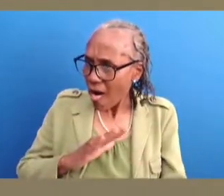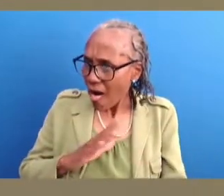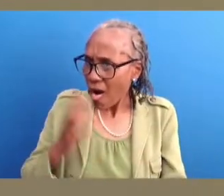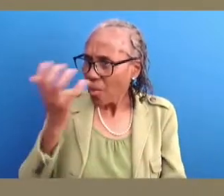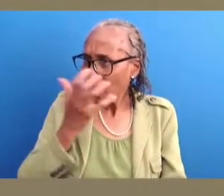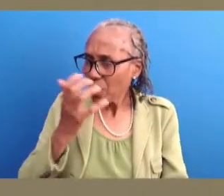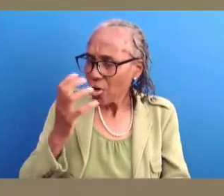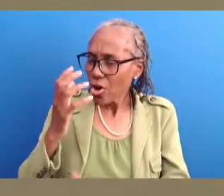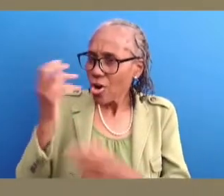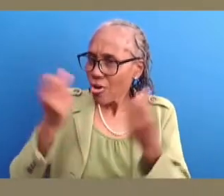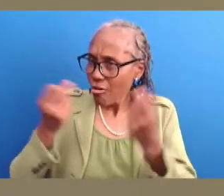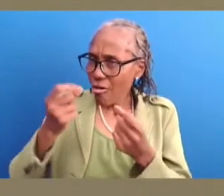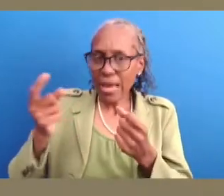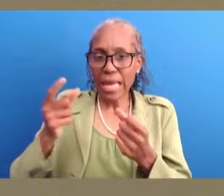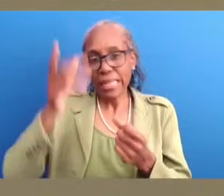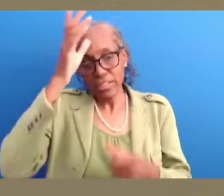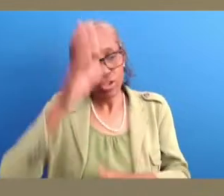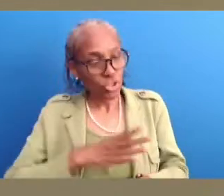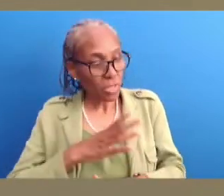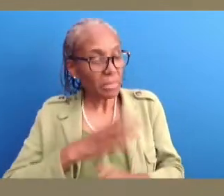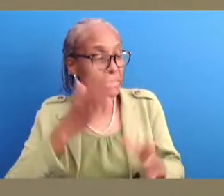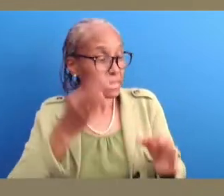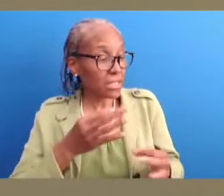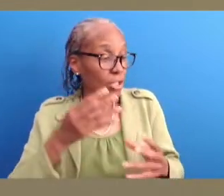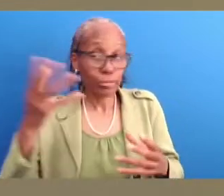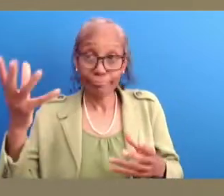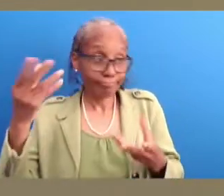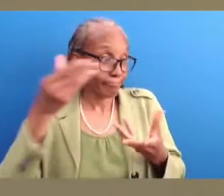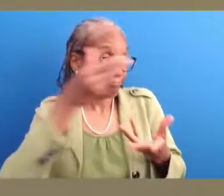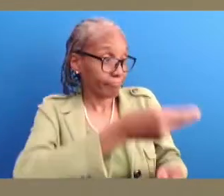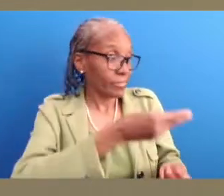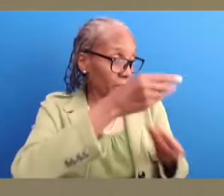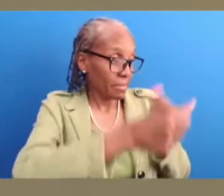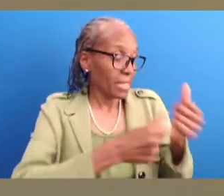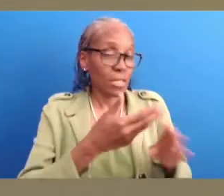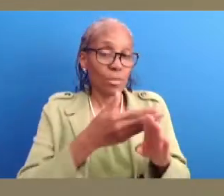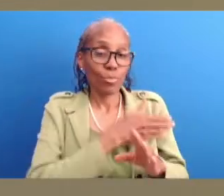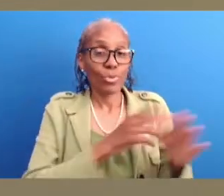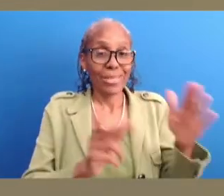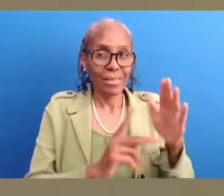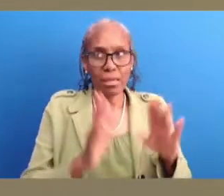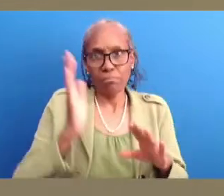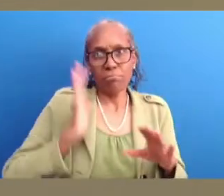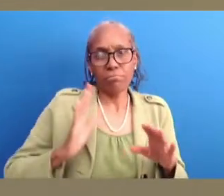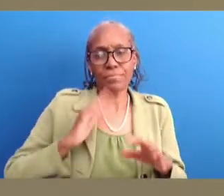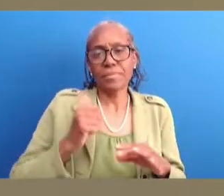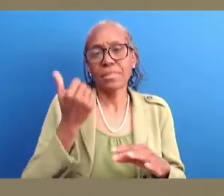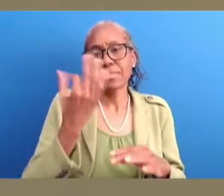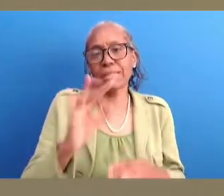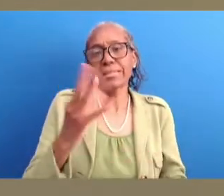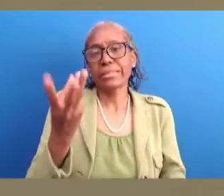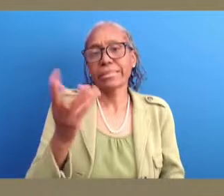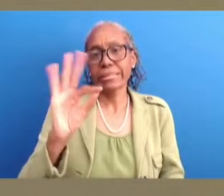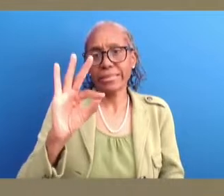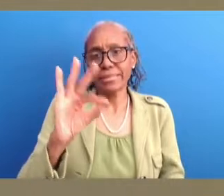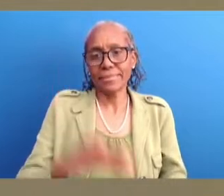CHILDREN WOULD COME OUT AND LOOK